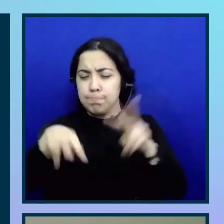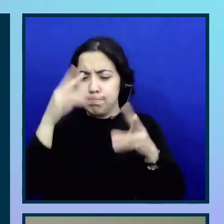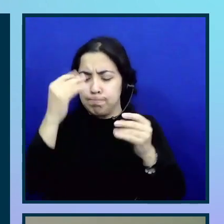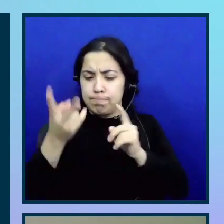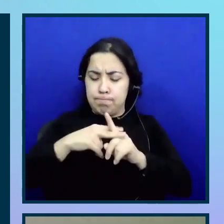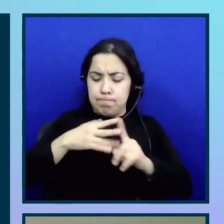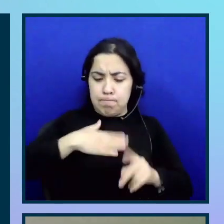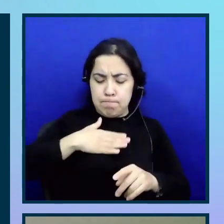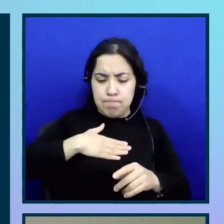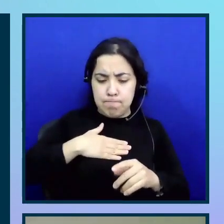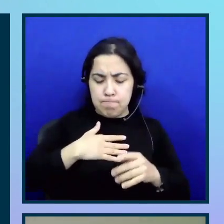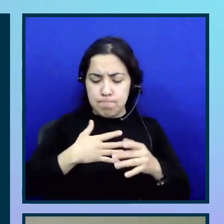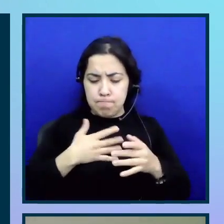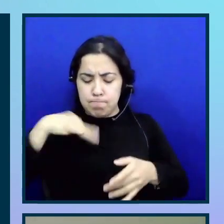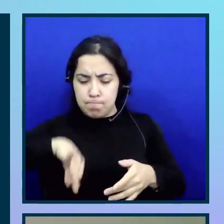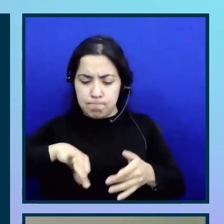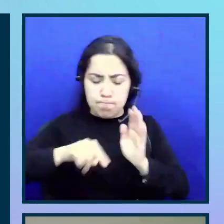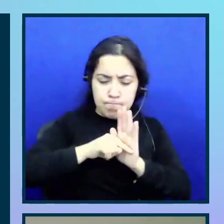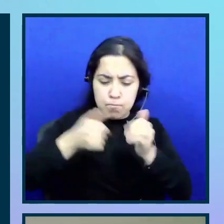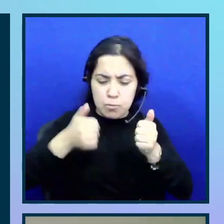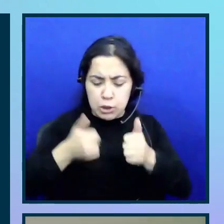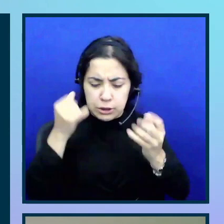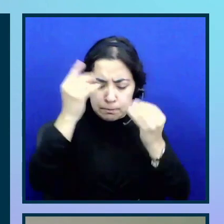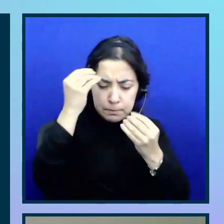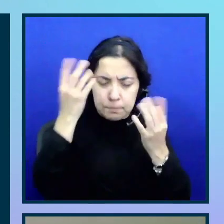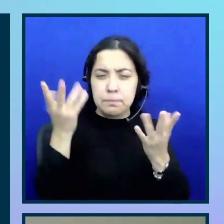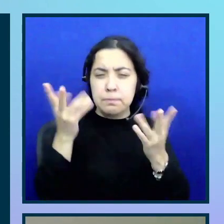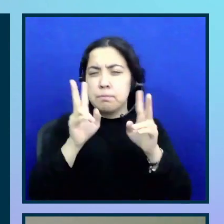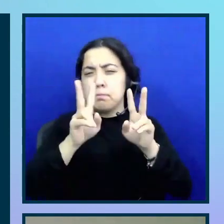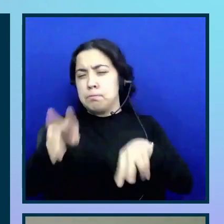So...now that the resources are collected,